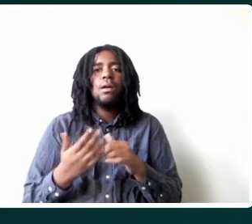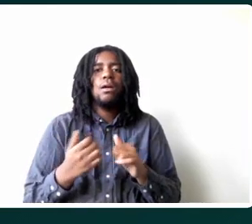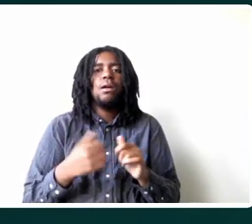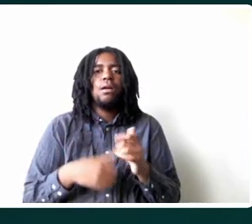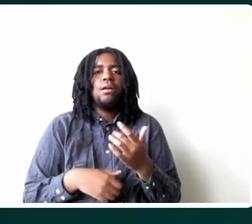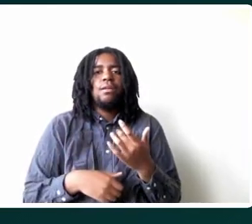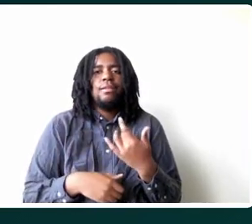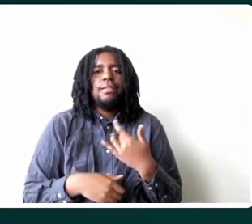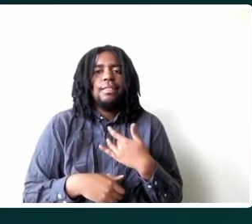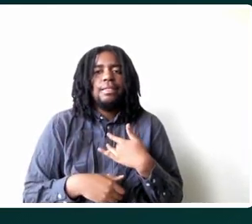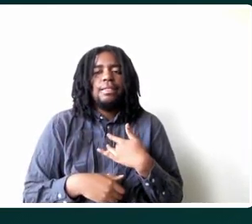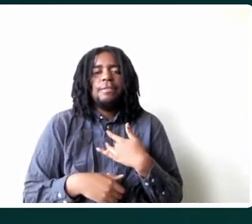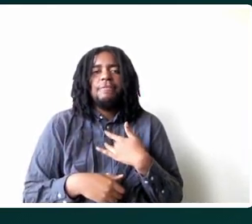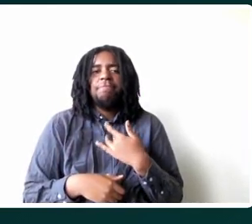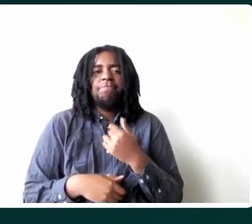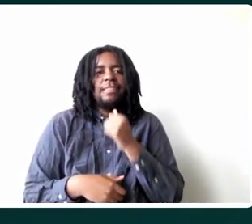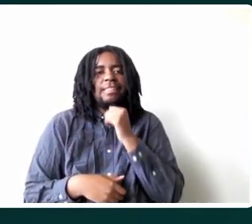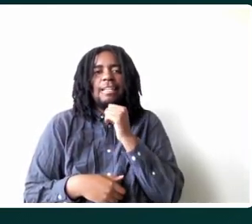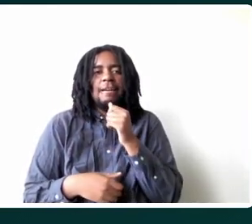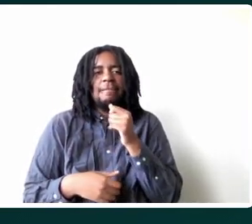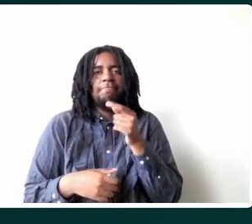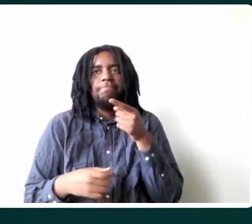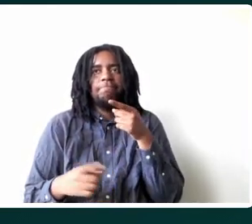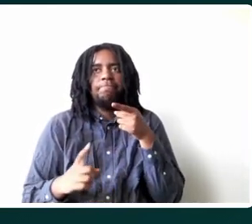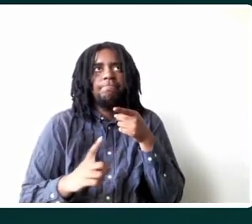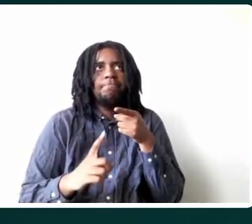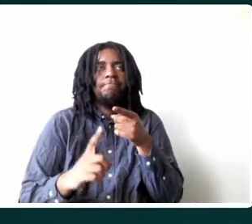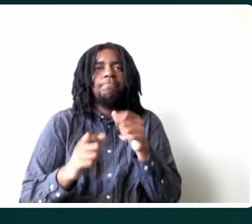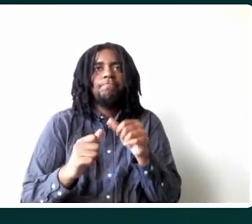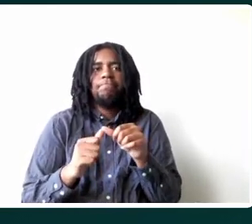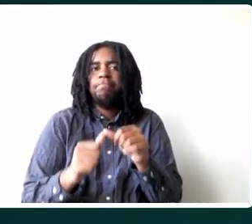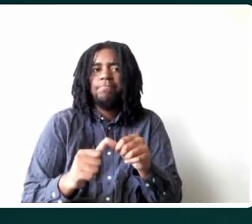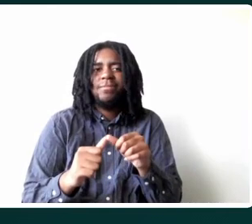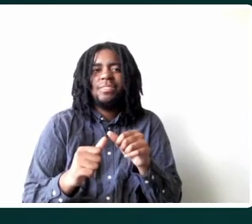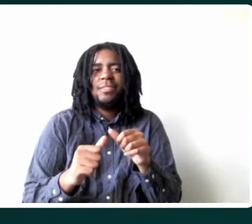where we want to go. We feel like we're not truly connecting anymore." And so, what we